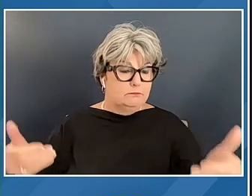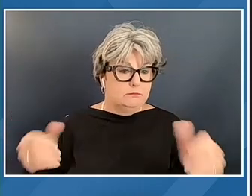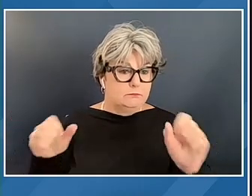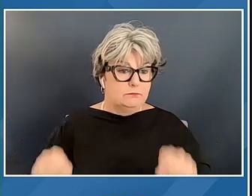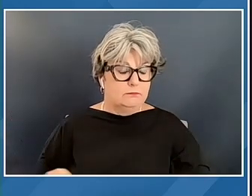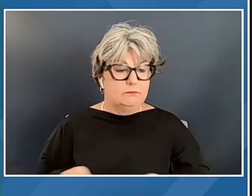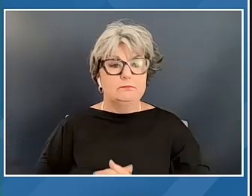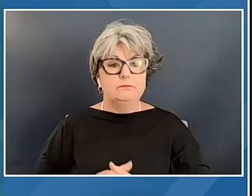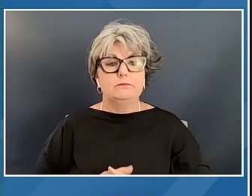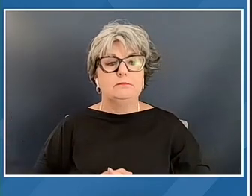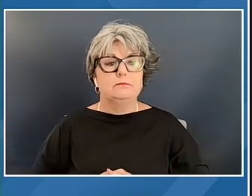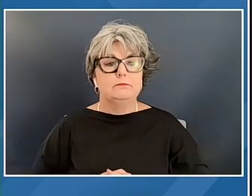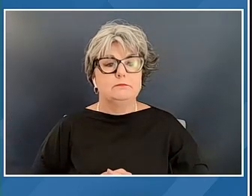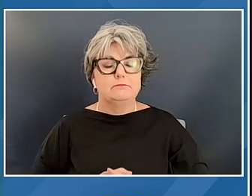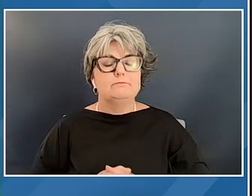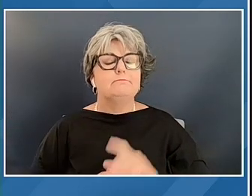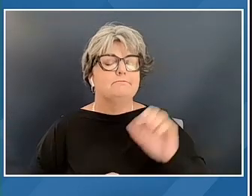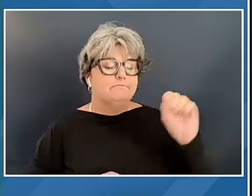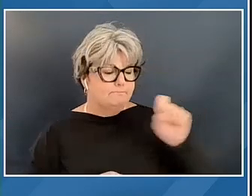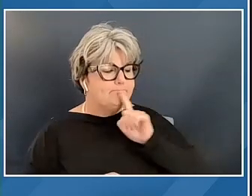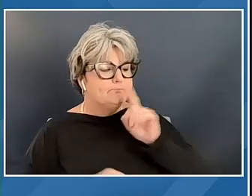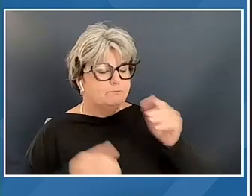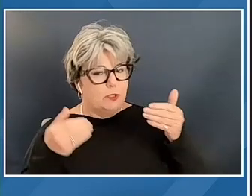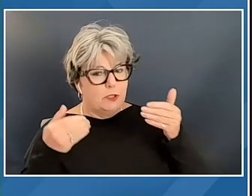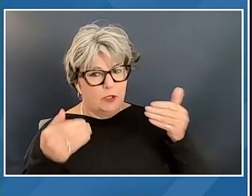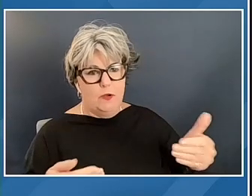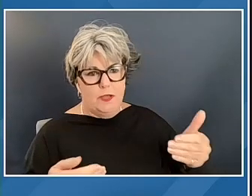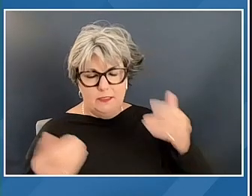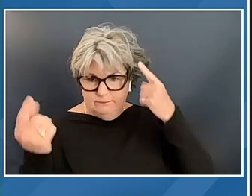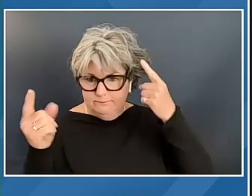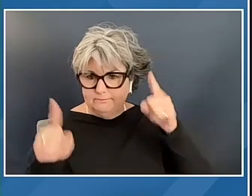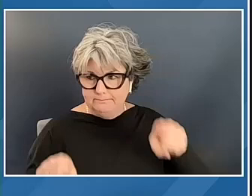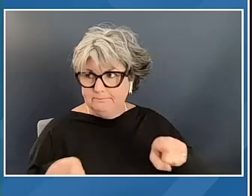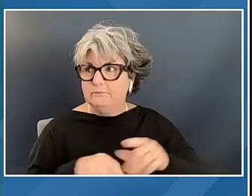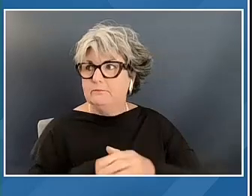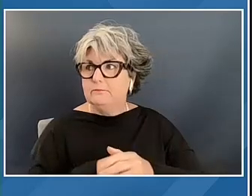Absolutely. Okay. So the motion that was on the floor